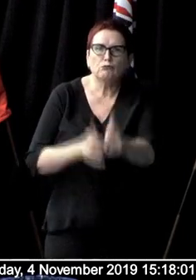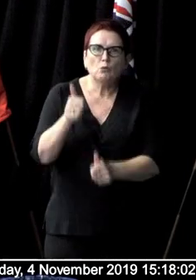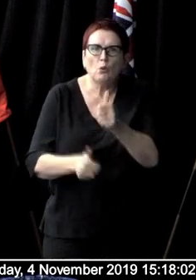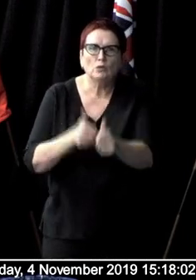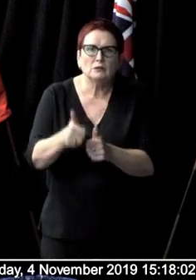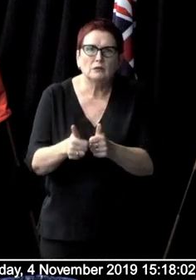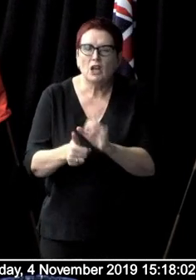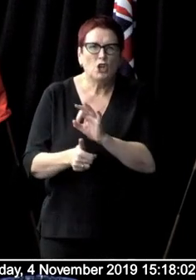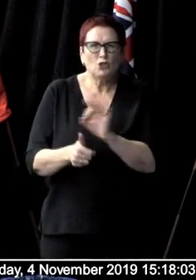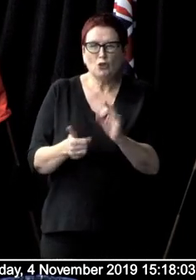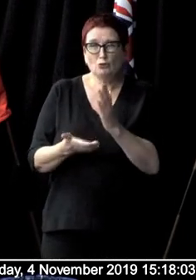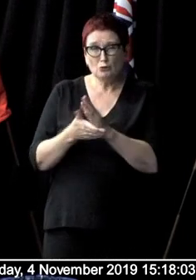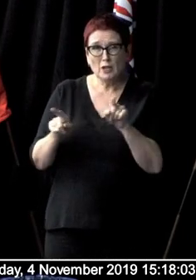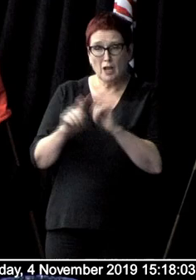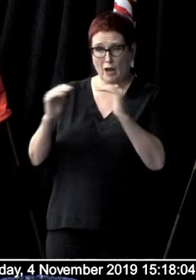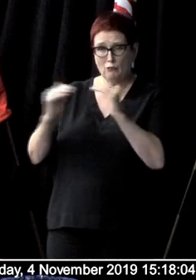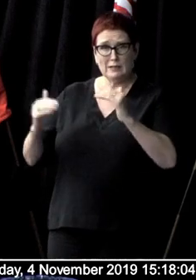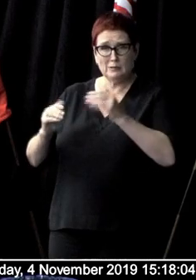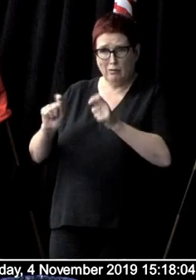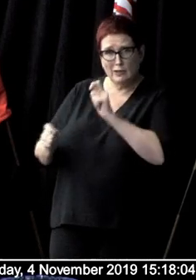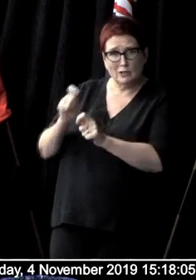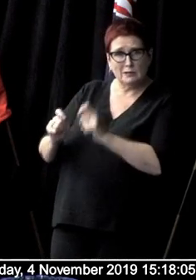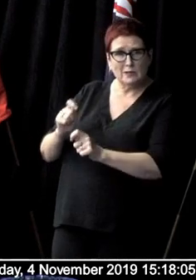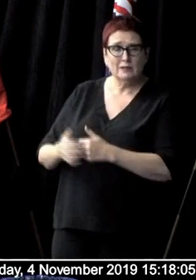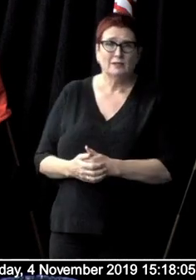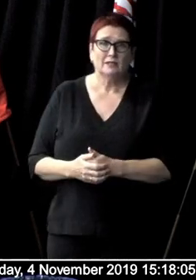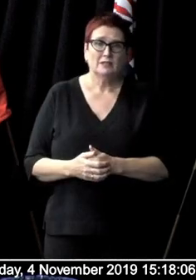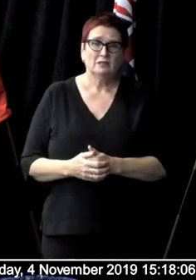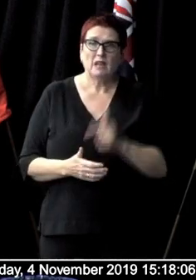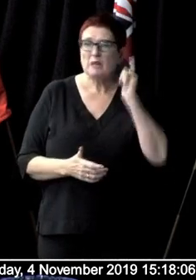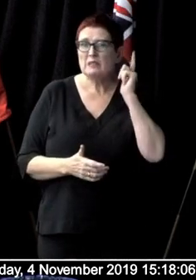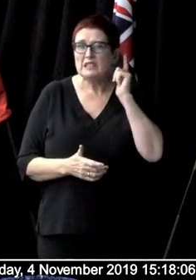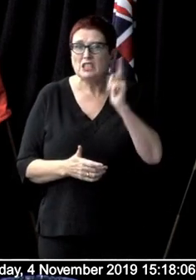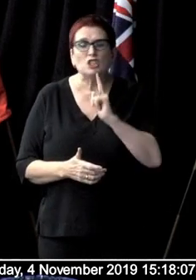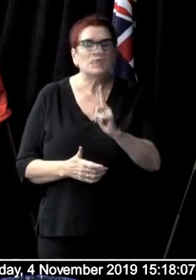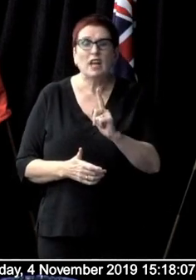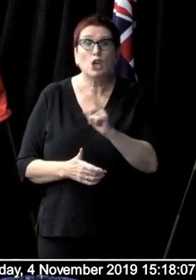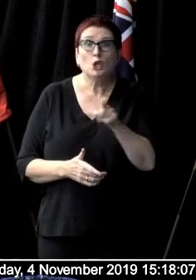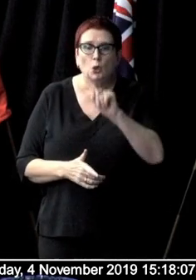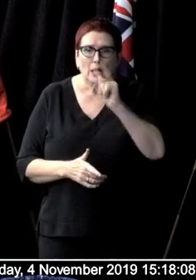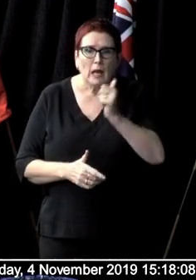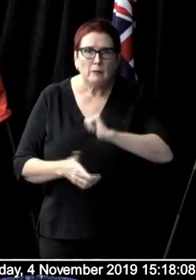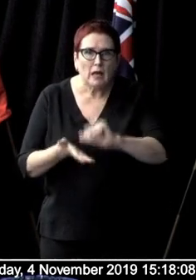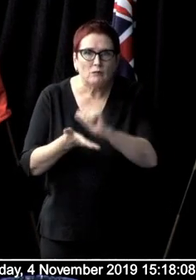And then removal of that, whether it’s the movement break, or the other regulator,